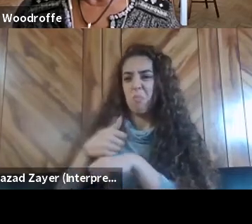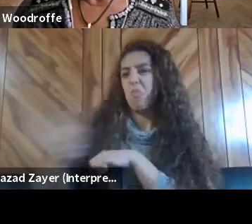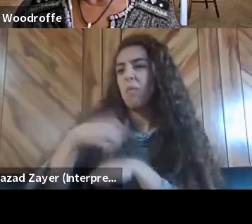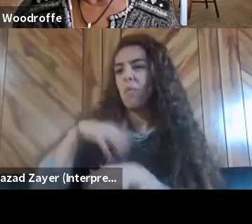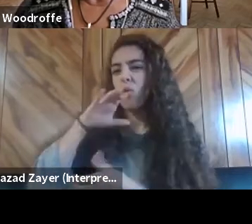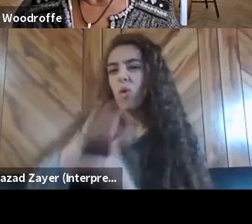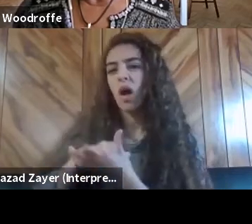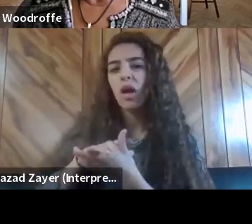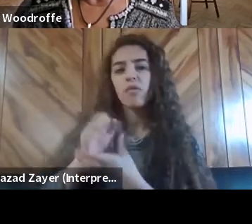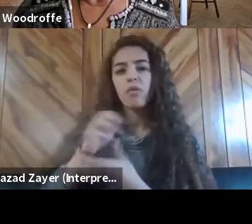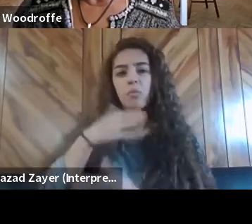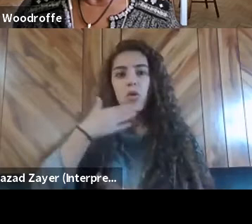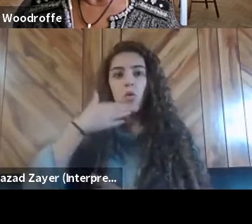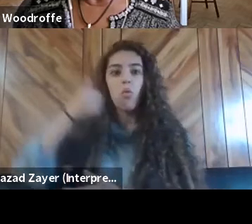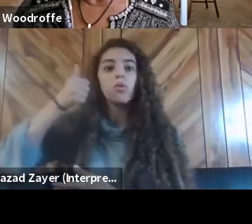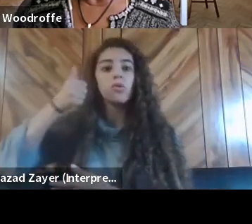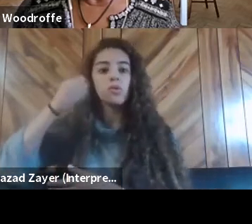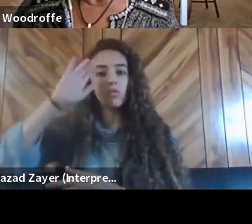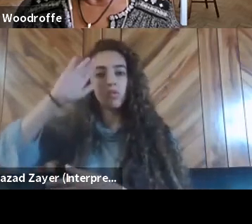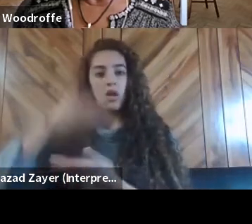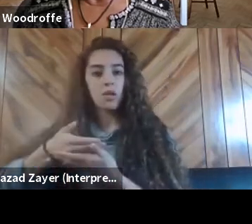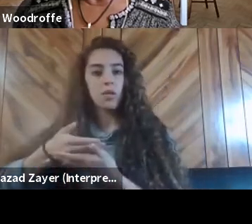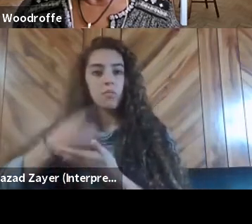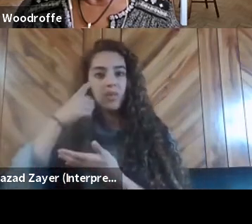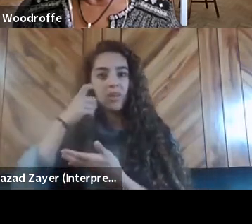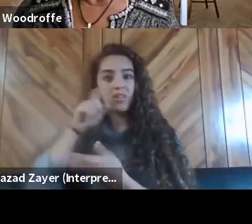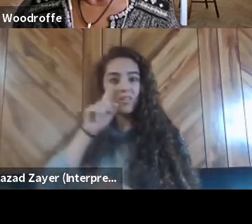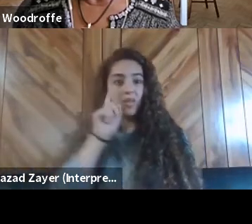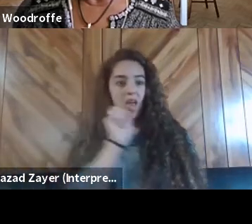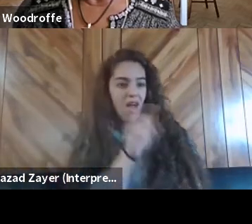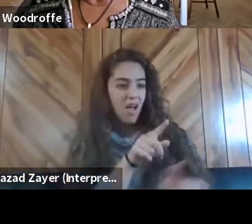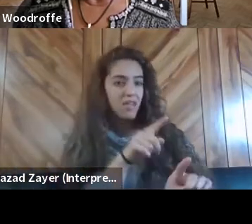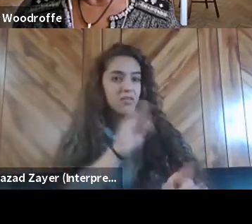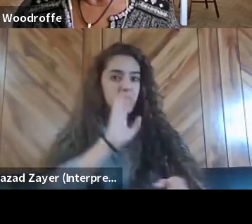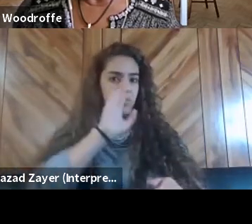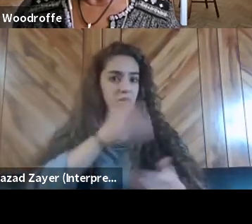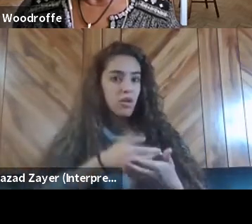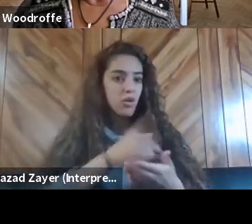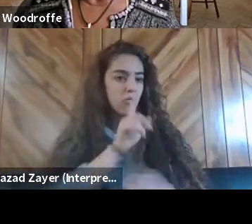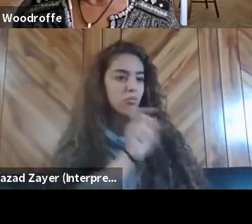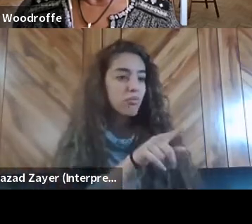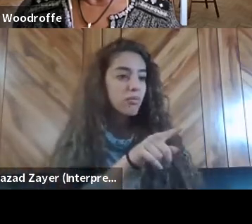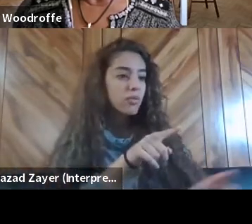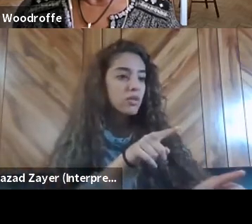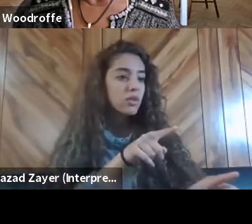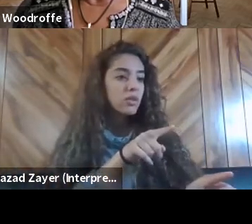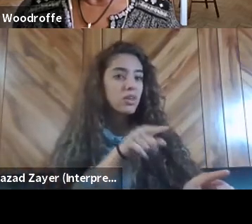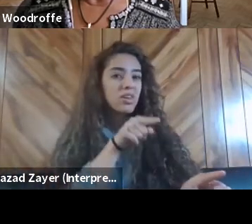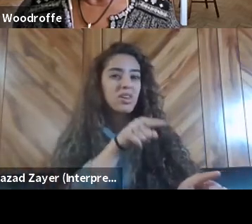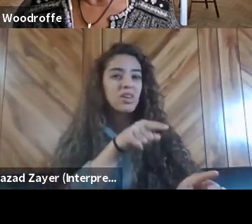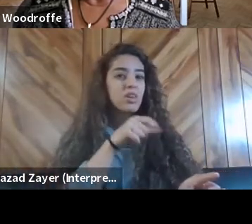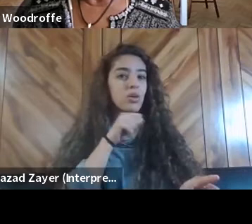because, you know, we would ask him a question, you know, rather than him answering, I would get two other answers. You know, you